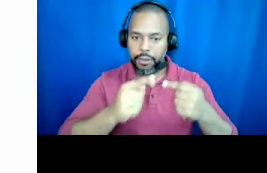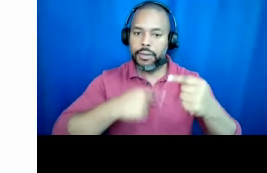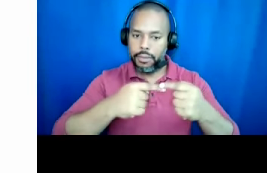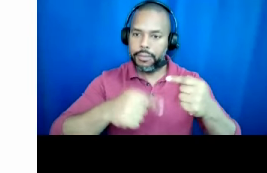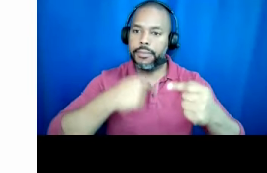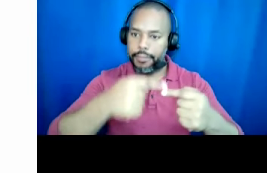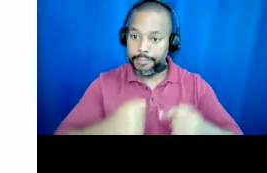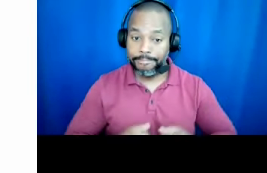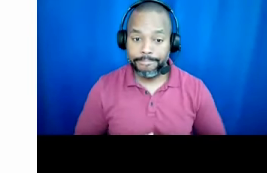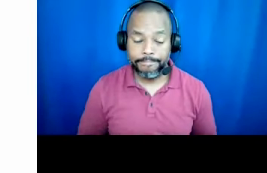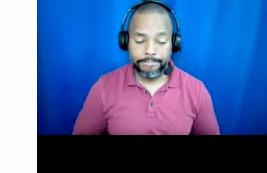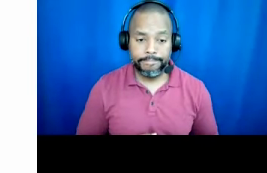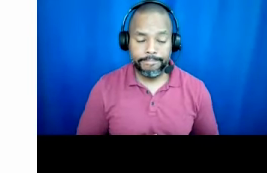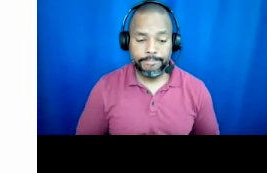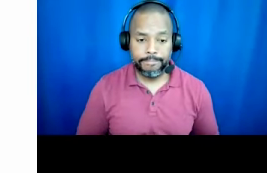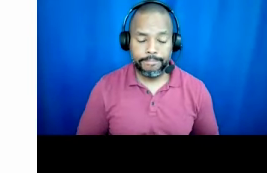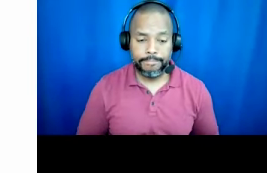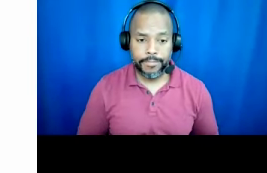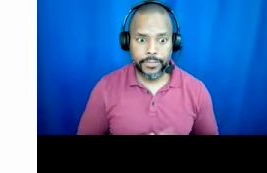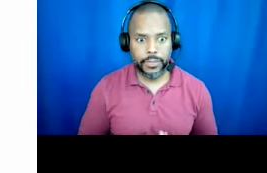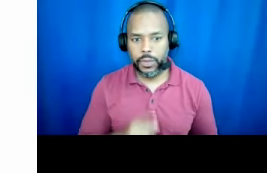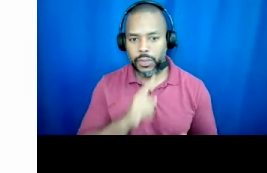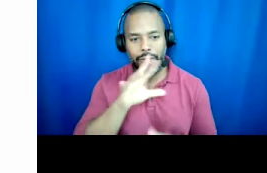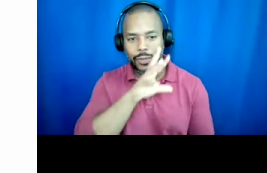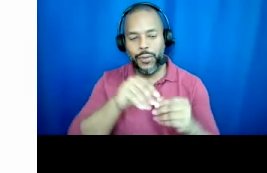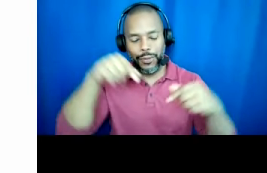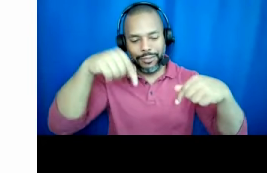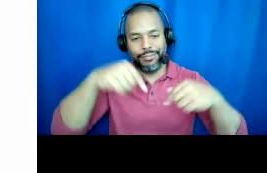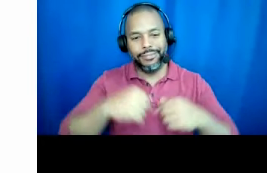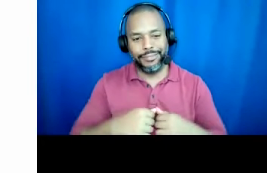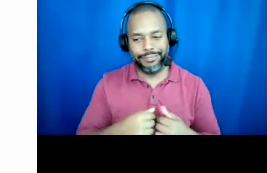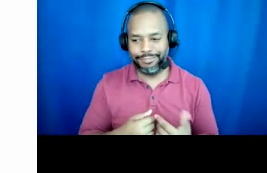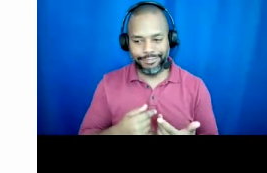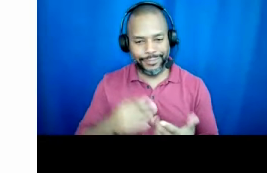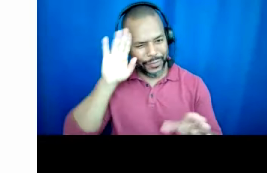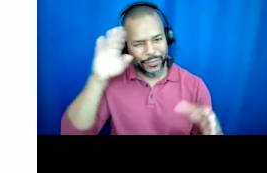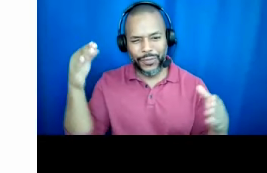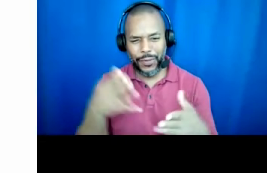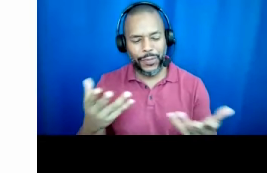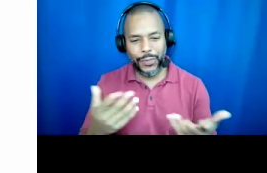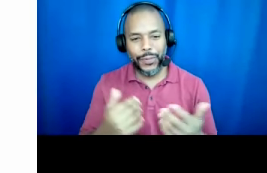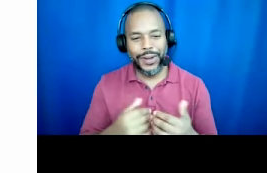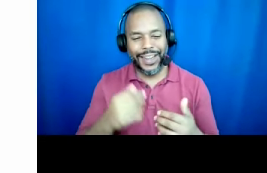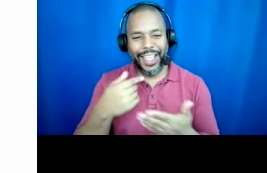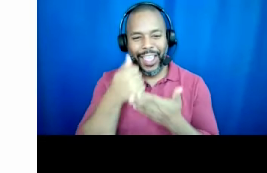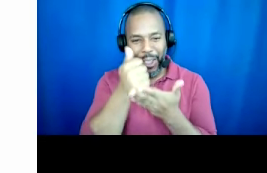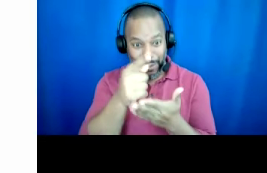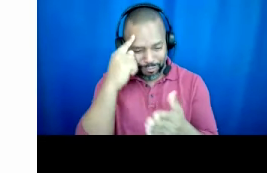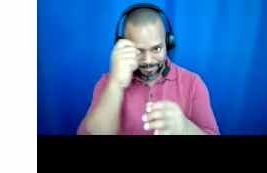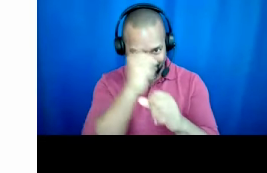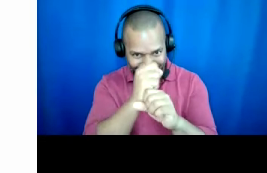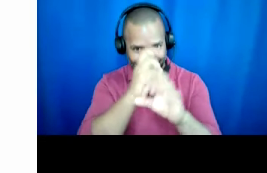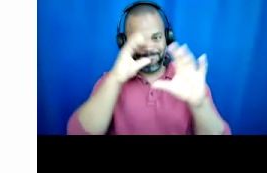so the entire session today, is really kind of grounded in helping you understand that big picture, but more importantly, helping you to see,